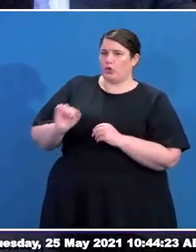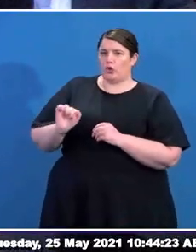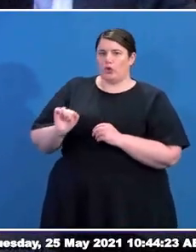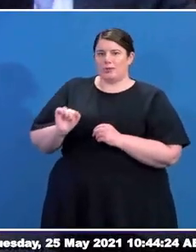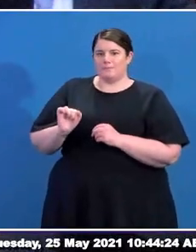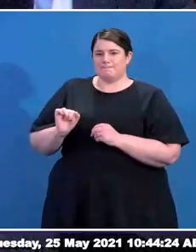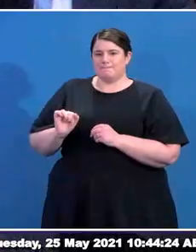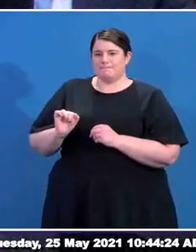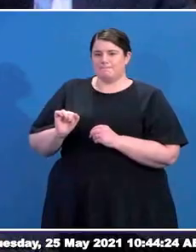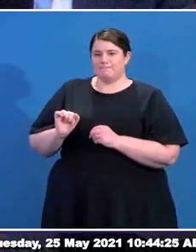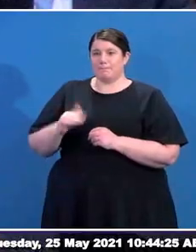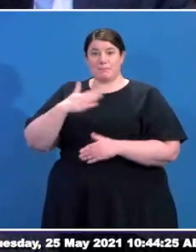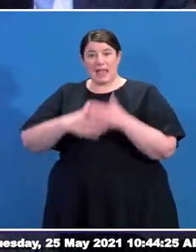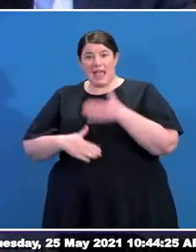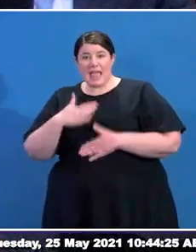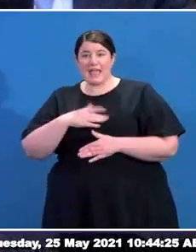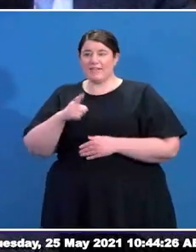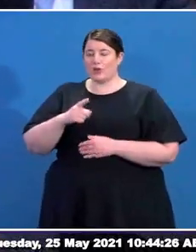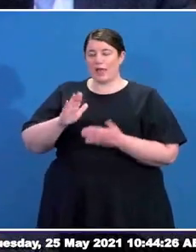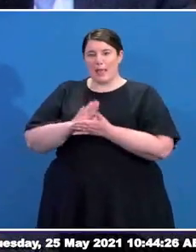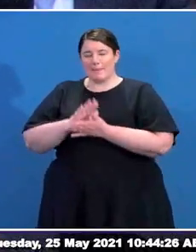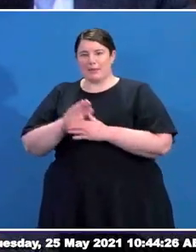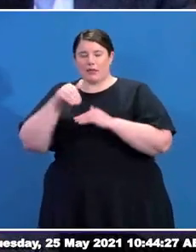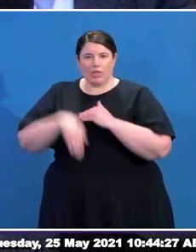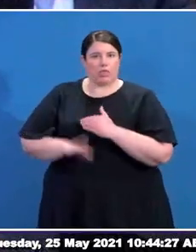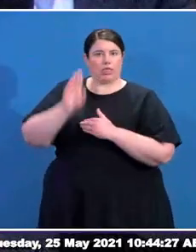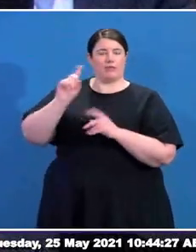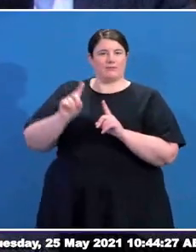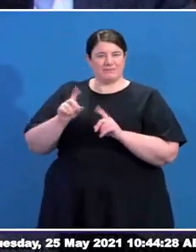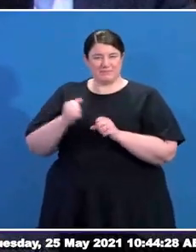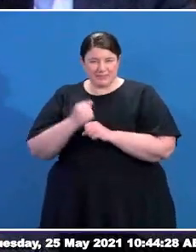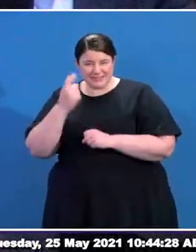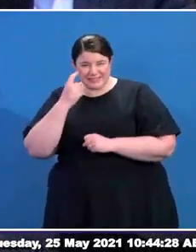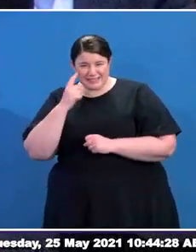and demeanour and behaviour might mean. Does that make sense? It does.